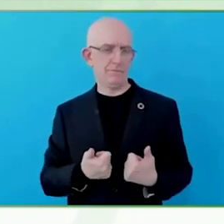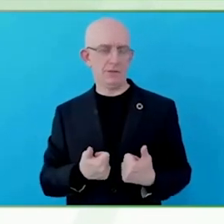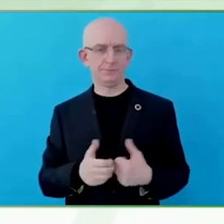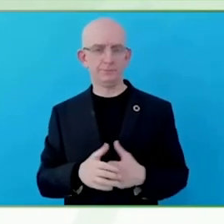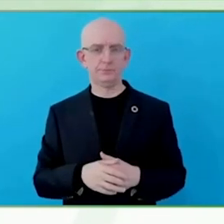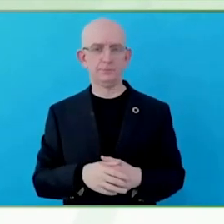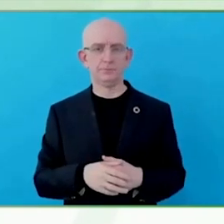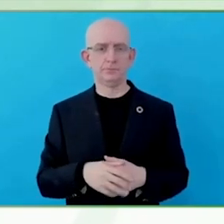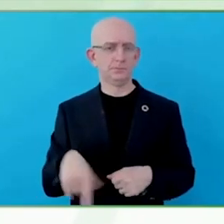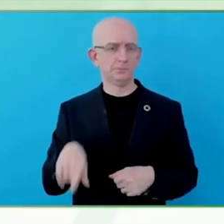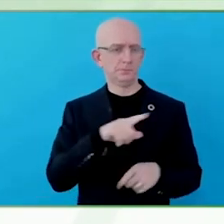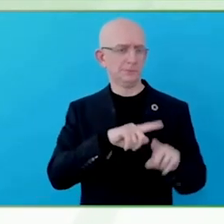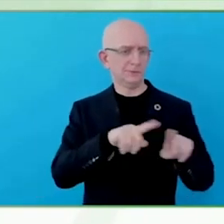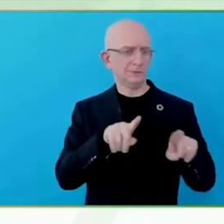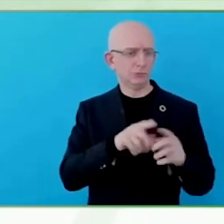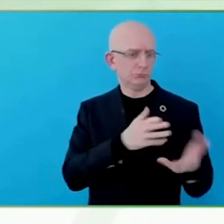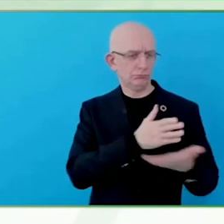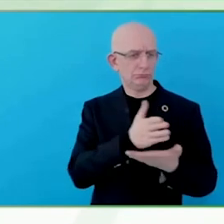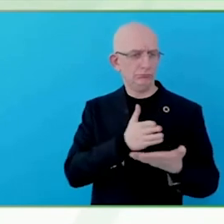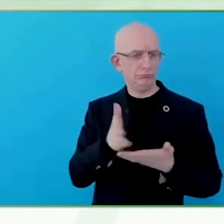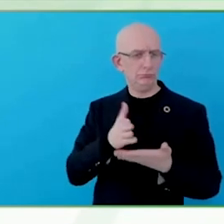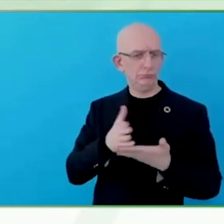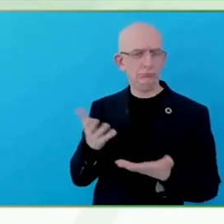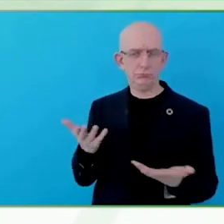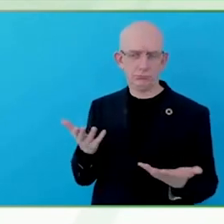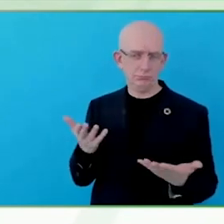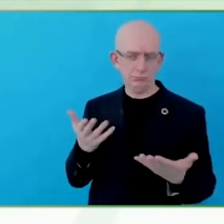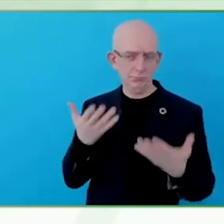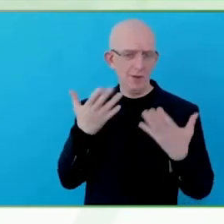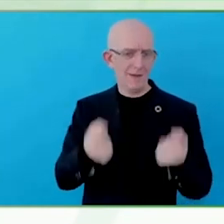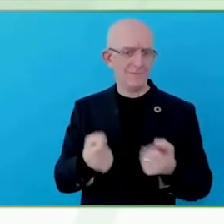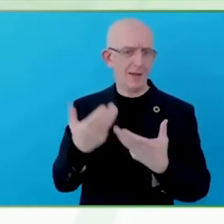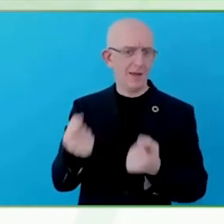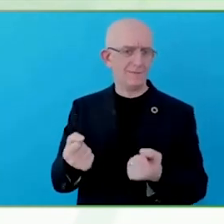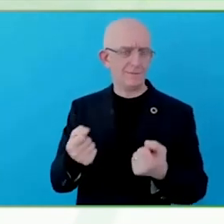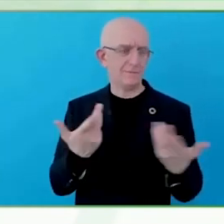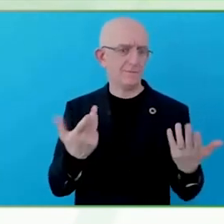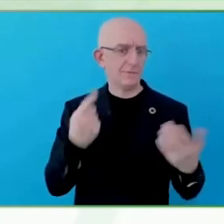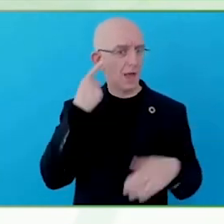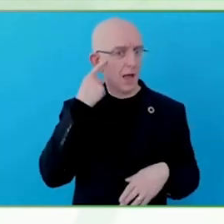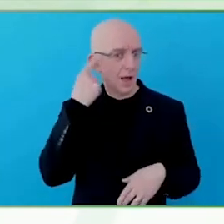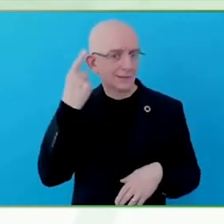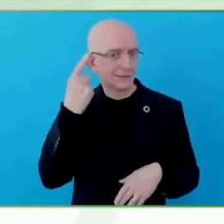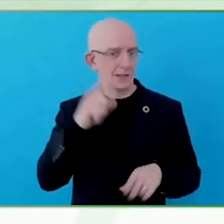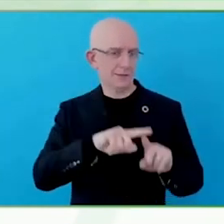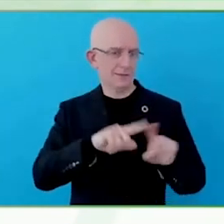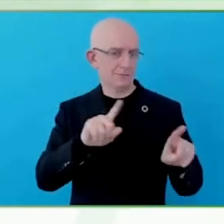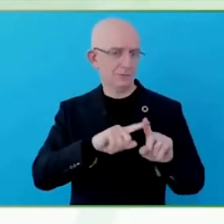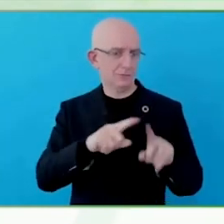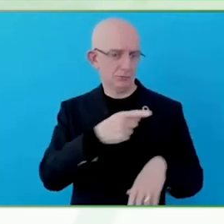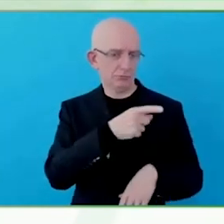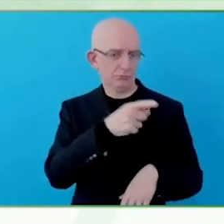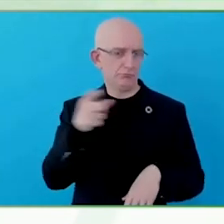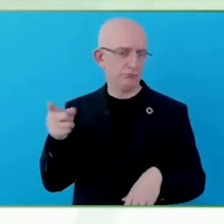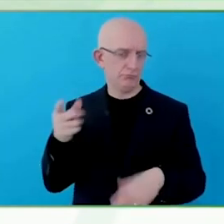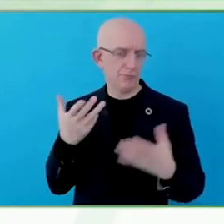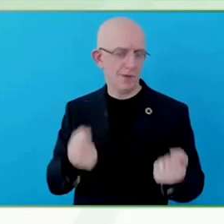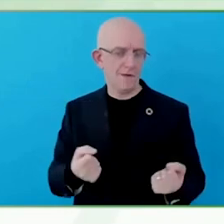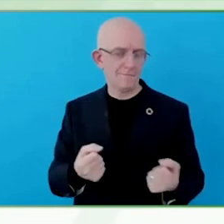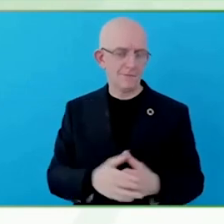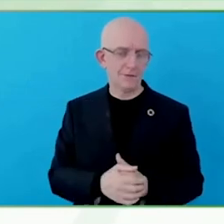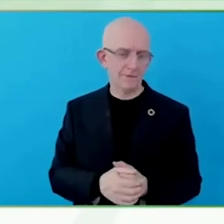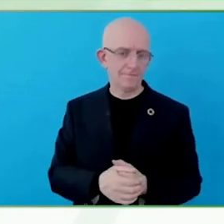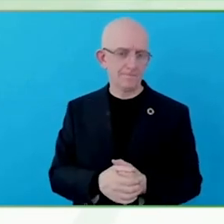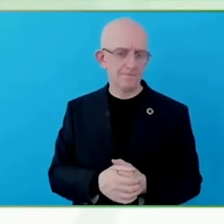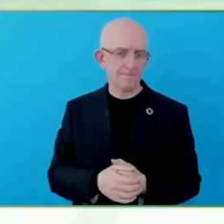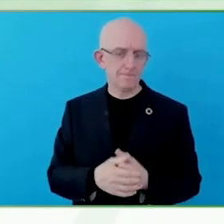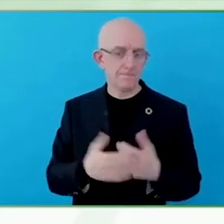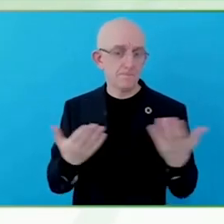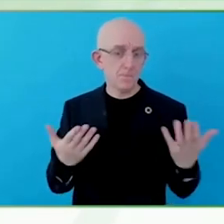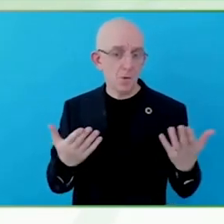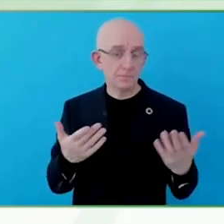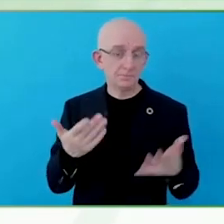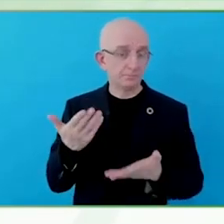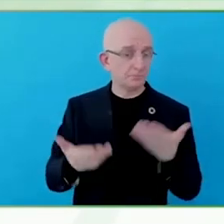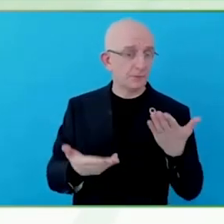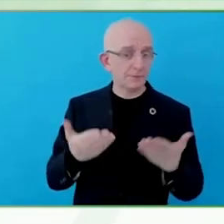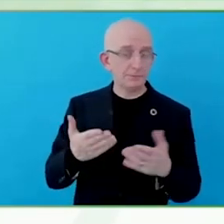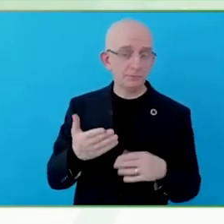If someone who is listening to me now is the owner of a start-up or